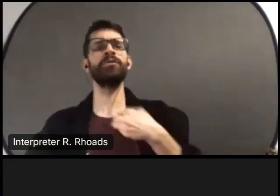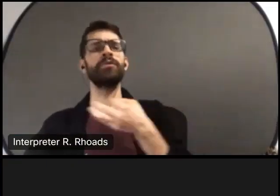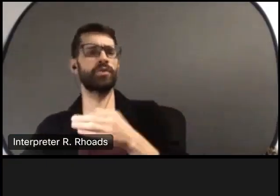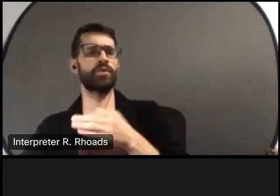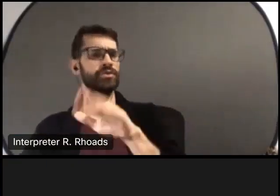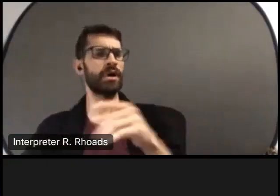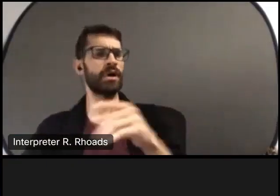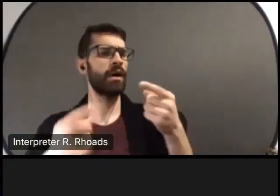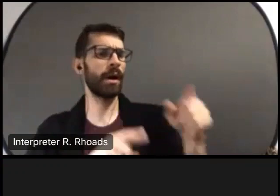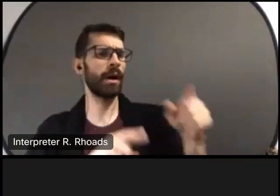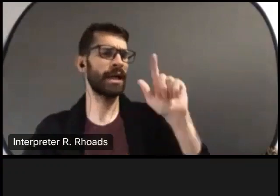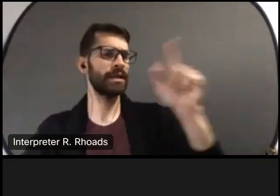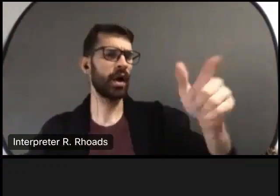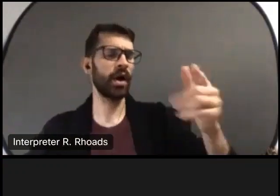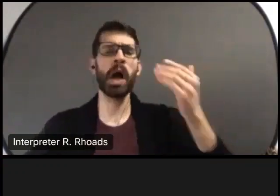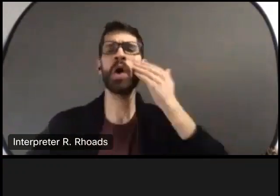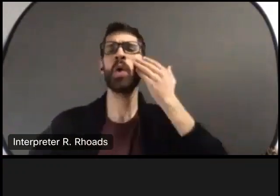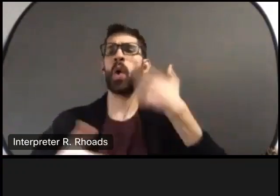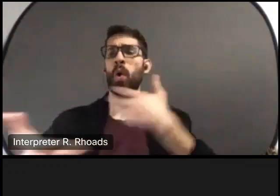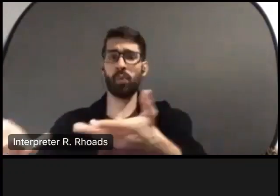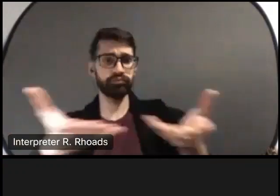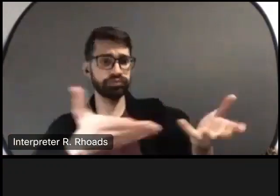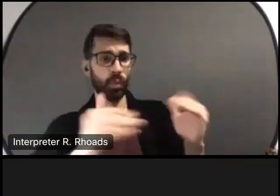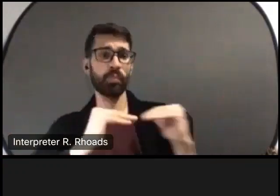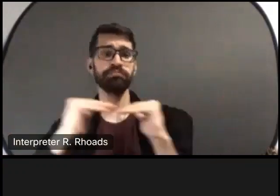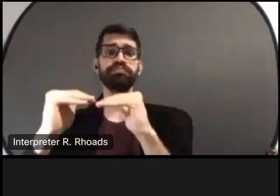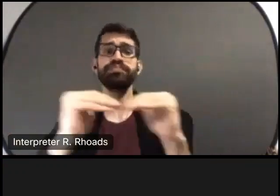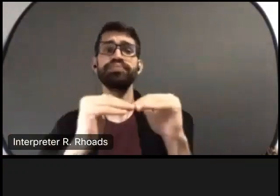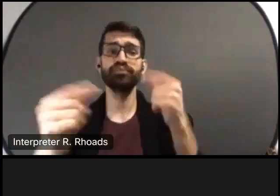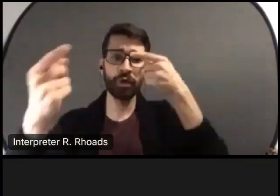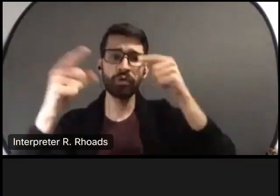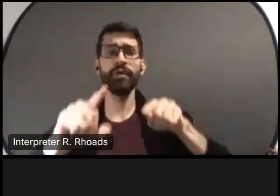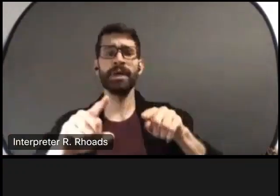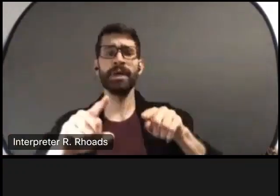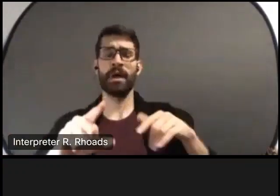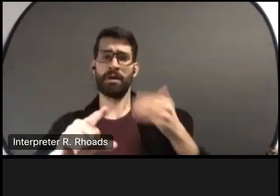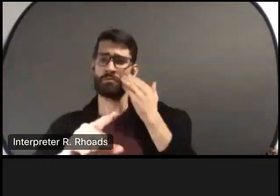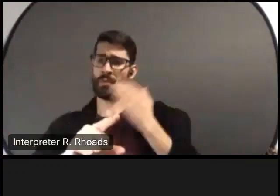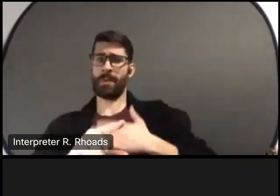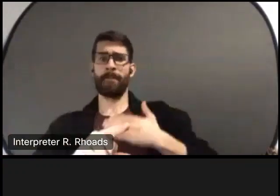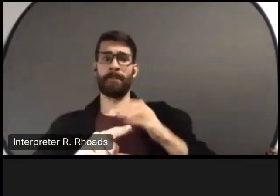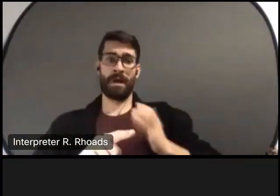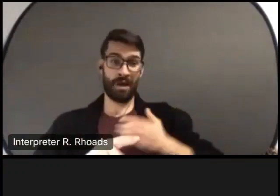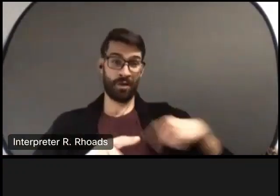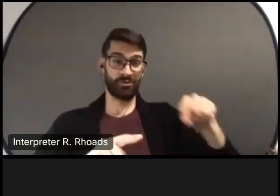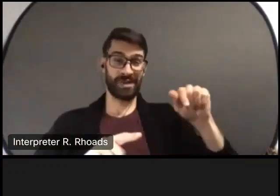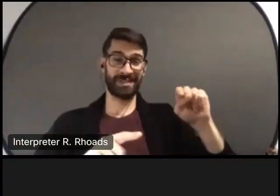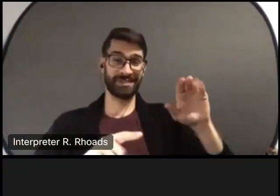because hey it's a democracy and I imagine that our ANC will vote on whether or not we want to